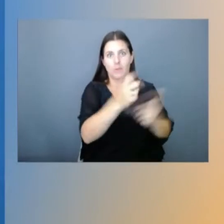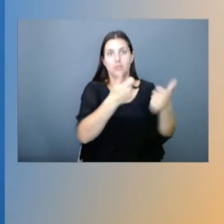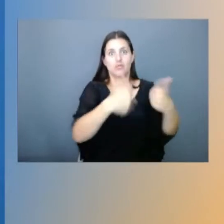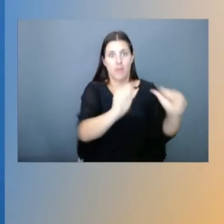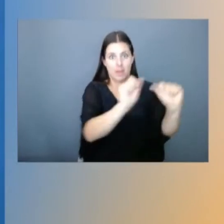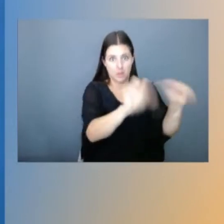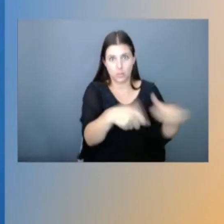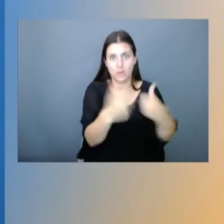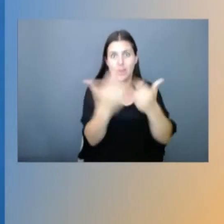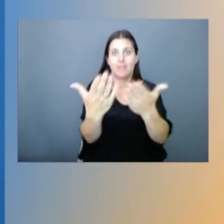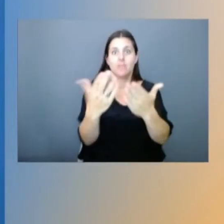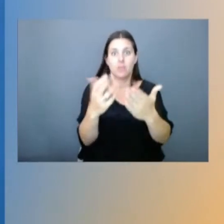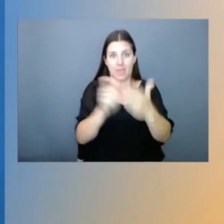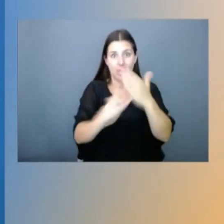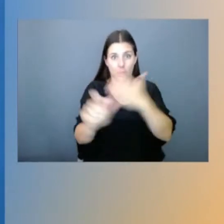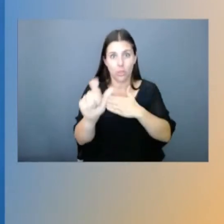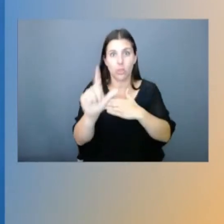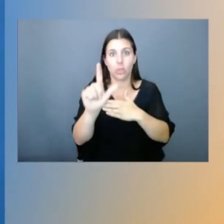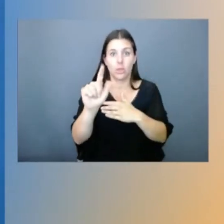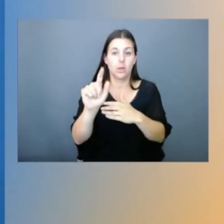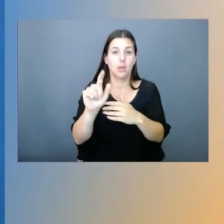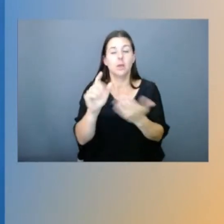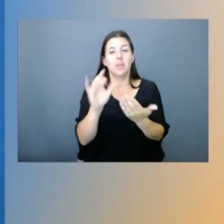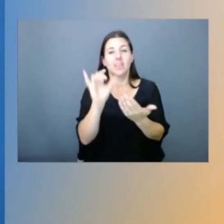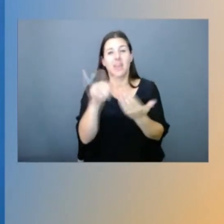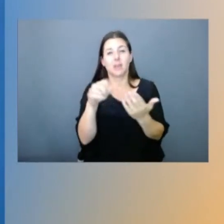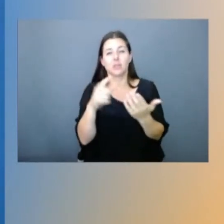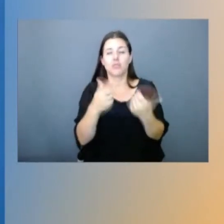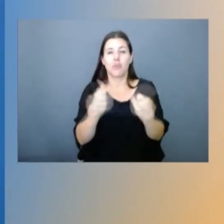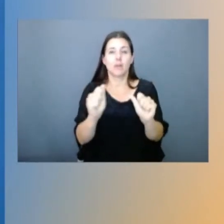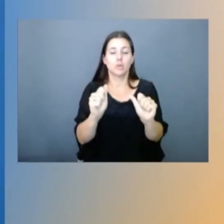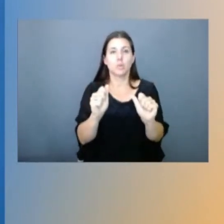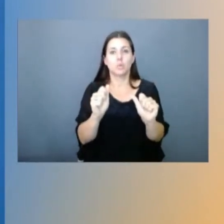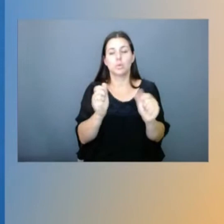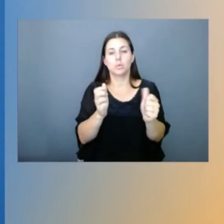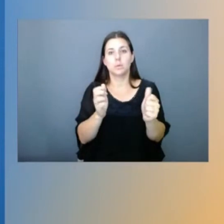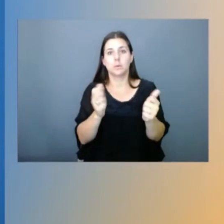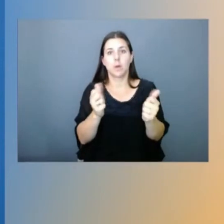to meet your business requirements and optimizing that particular part of the latency